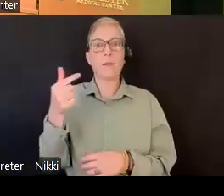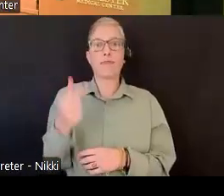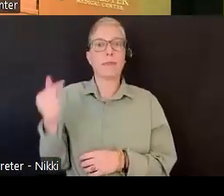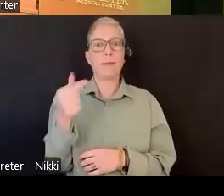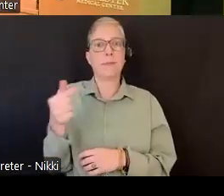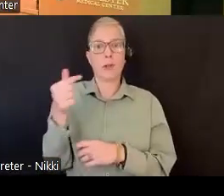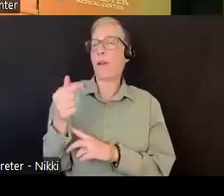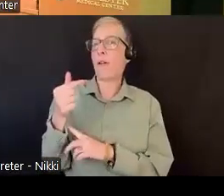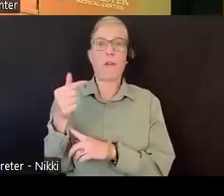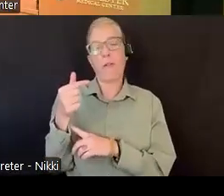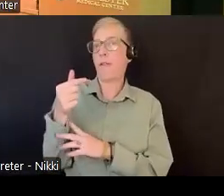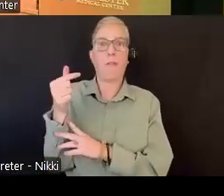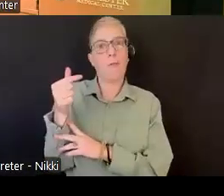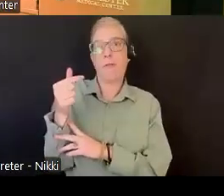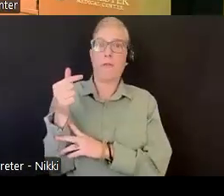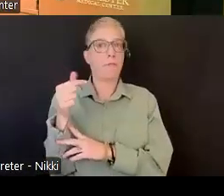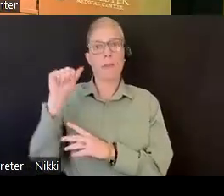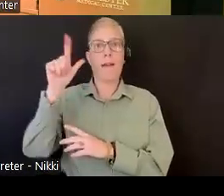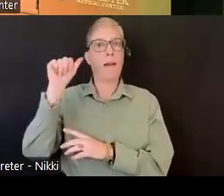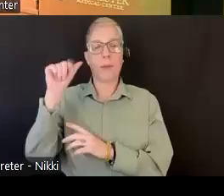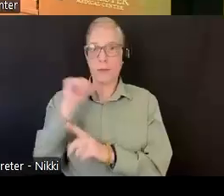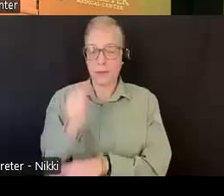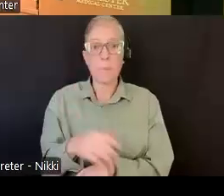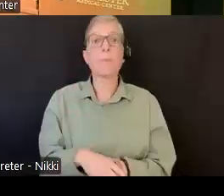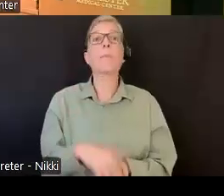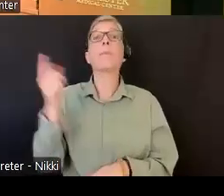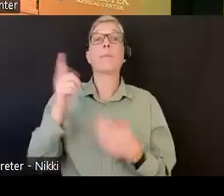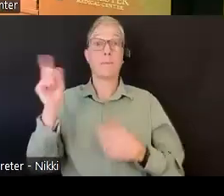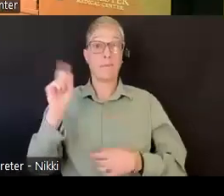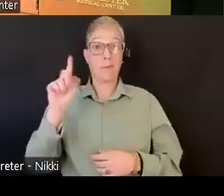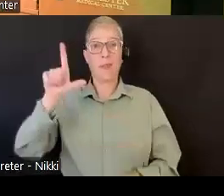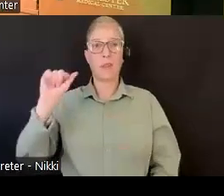thinking about moving to Greensboro. This is Laguna Beach, California. Um, I finished my